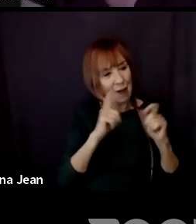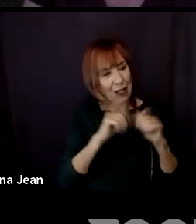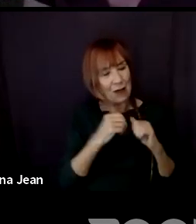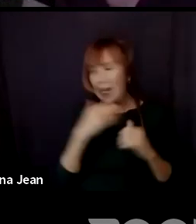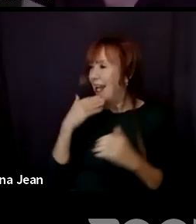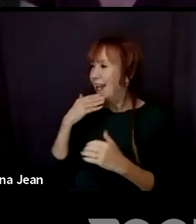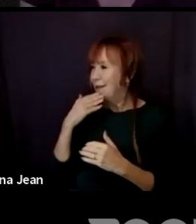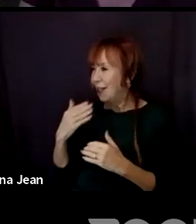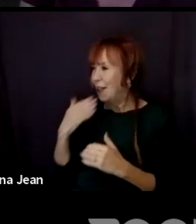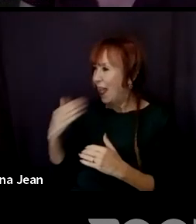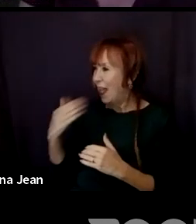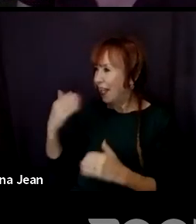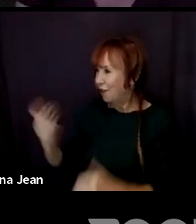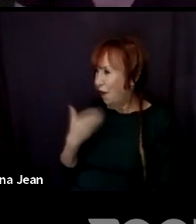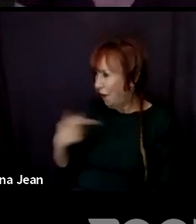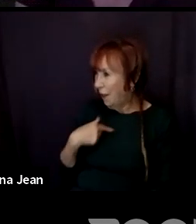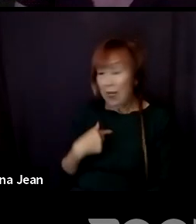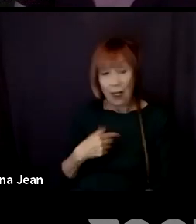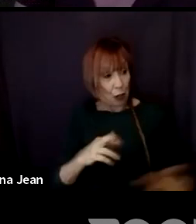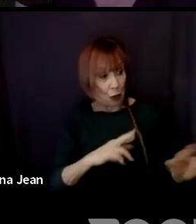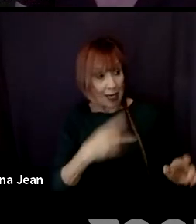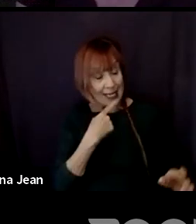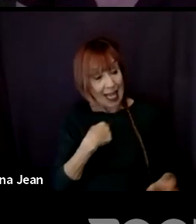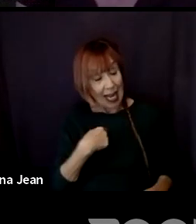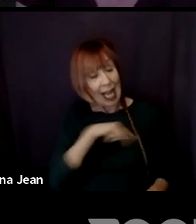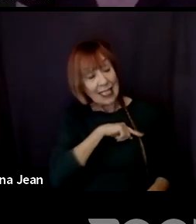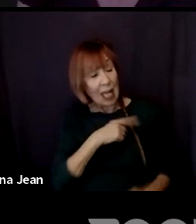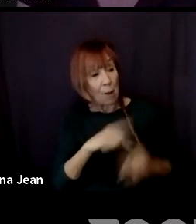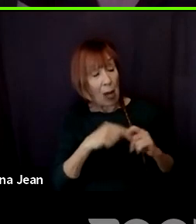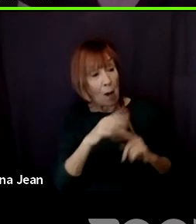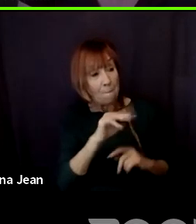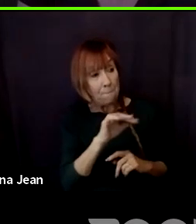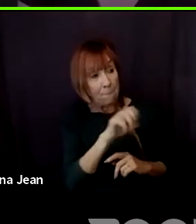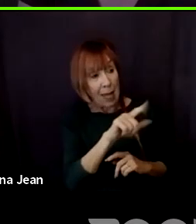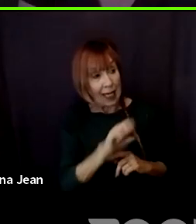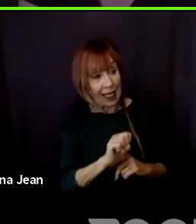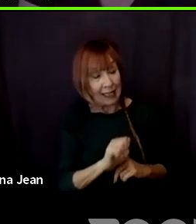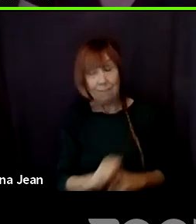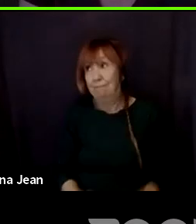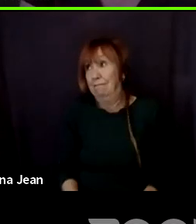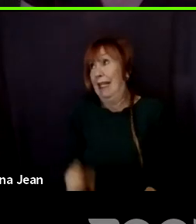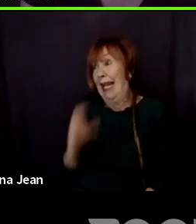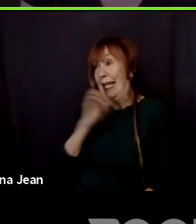Right on, you ready to tell us about Meghan in 60 seconds. It's ready as I'll ever be, I guess.